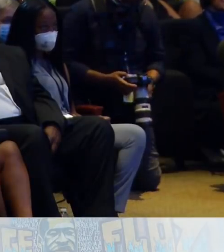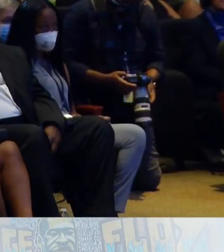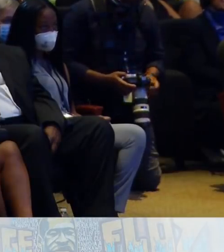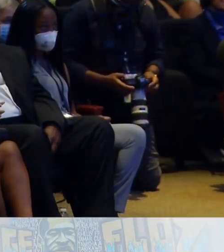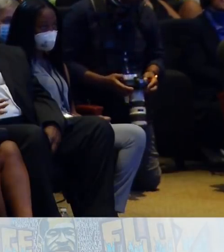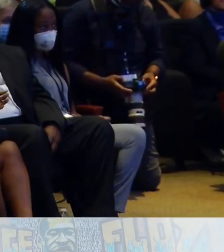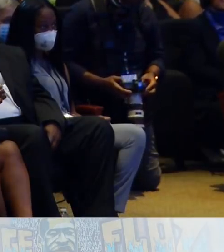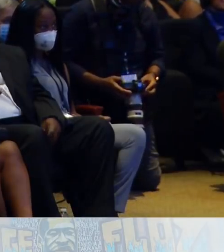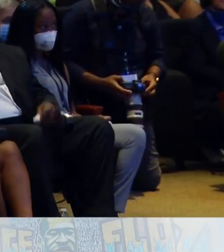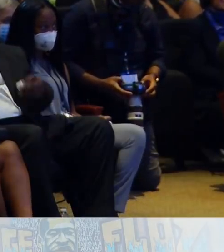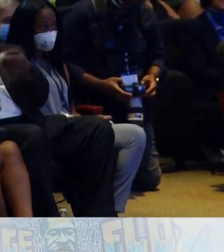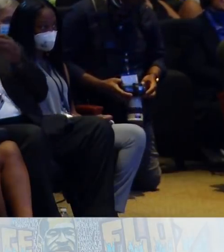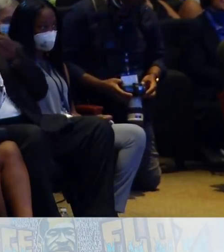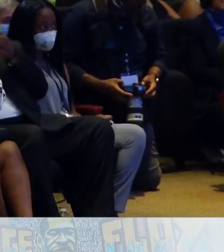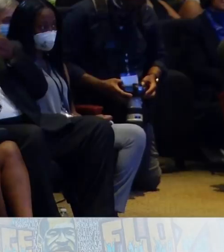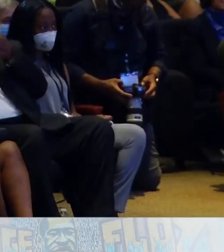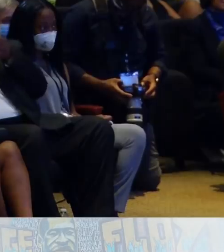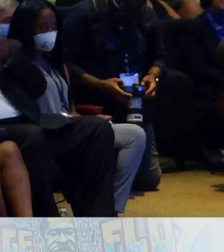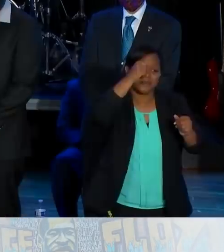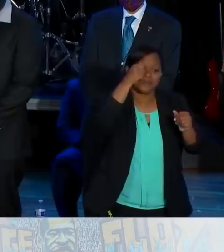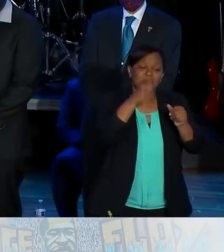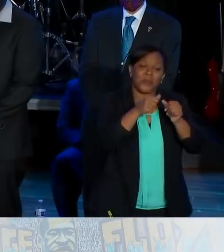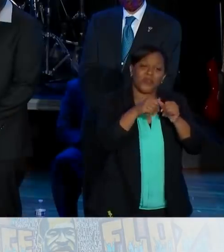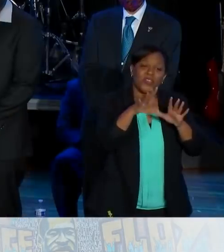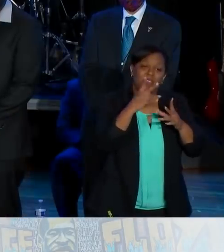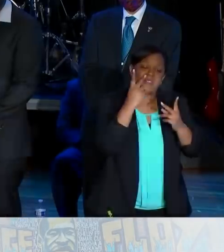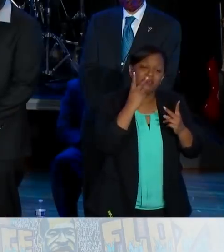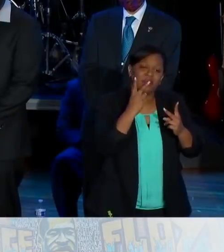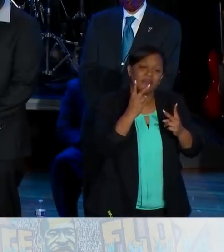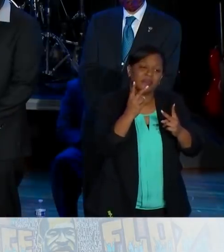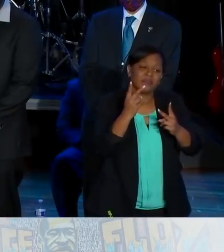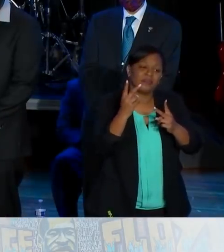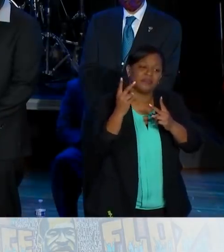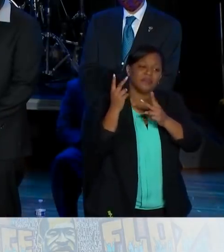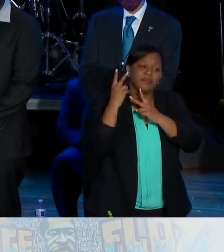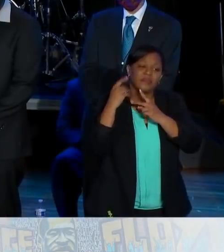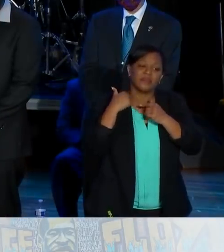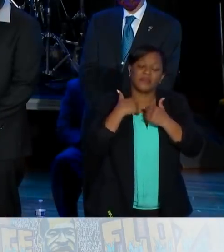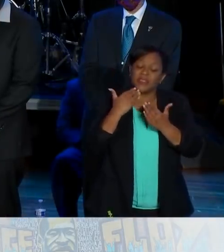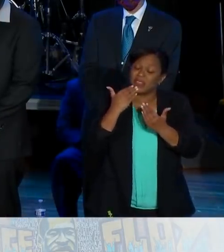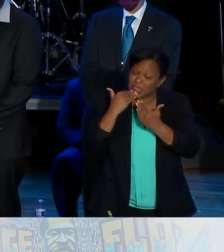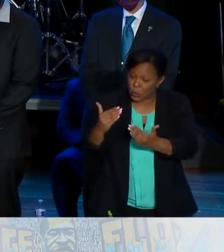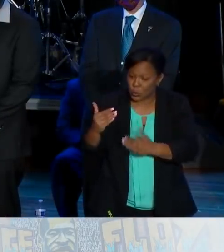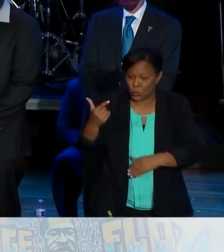THIS IS A LOT HARDER THAN IT WOULD BE. JUST REMEMBER -- I JUST REMEMBER ALL OF THE